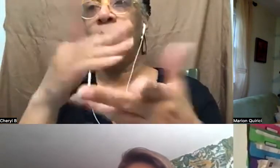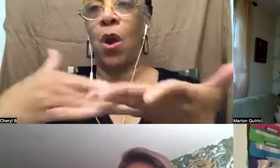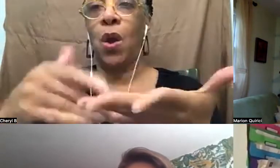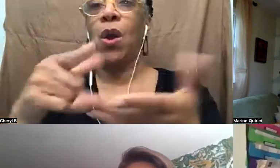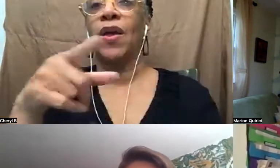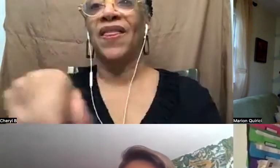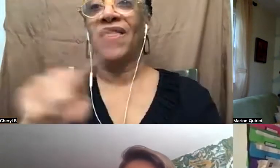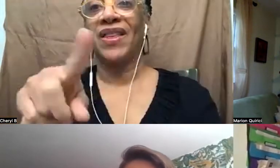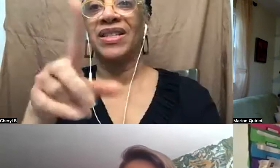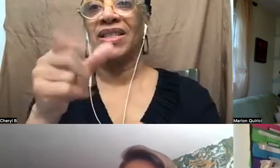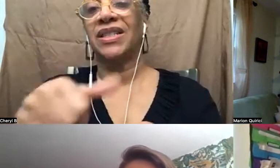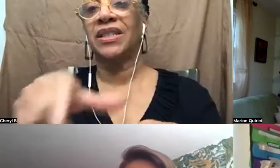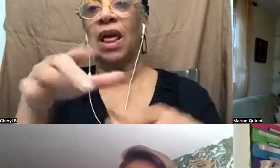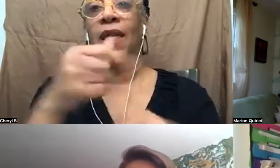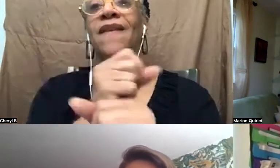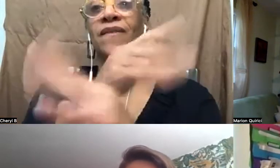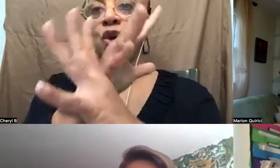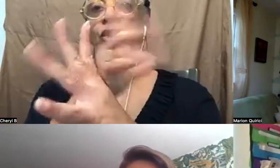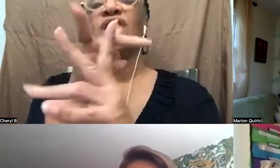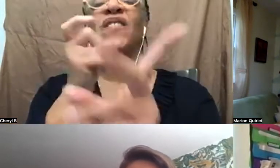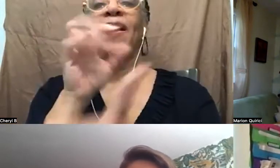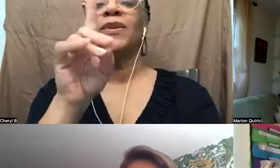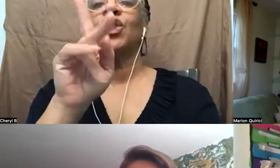by Duke University which occupies the ancestral lands